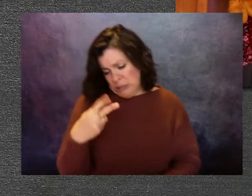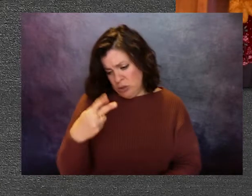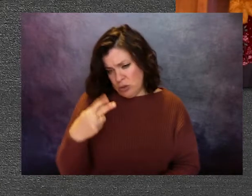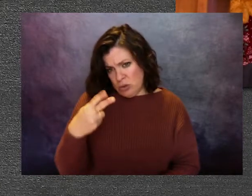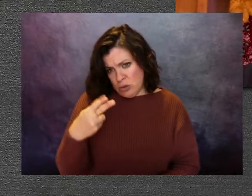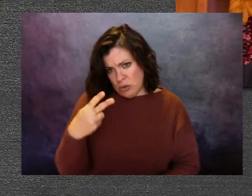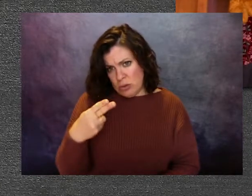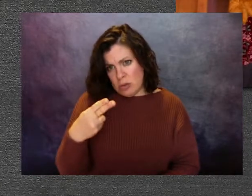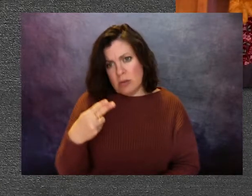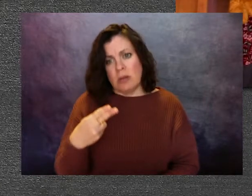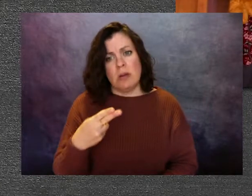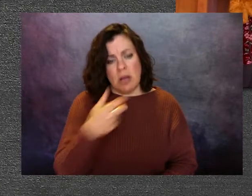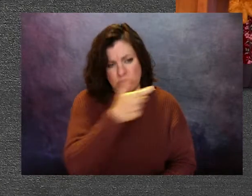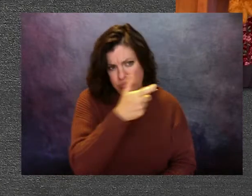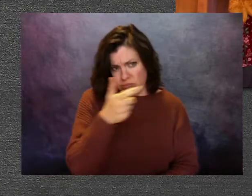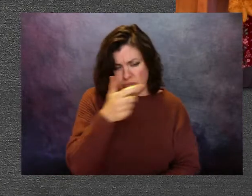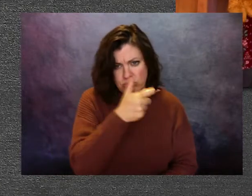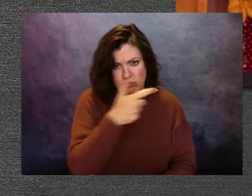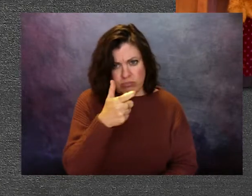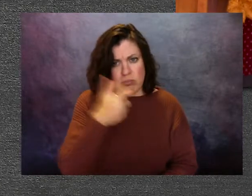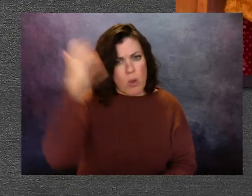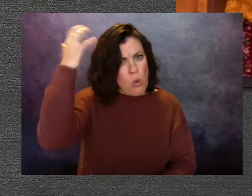a spray bottle and a comb